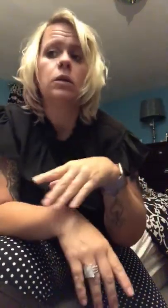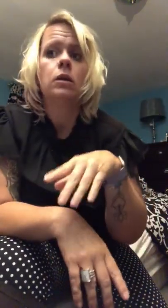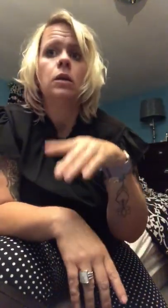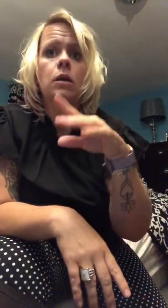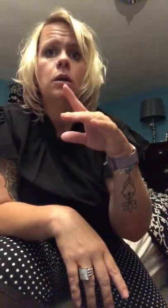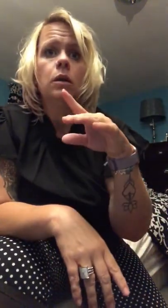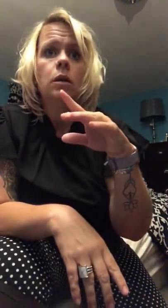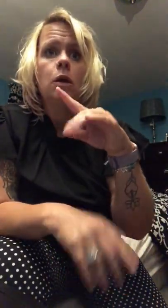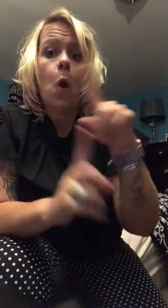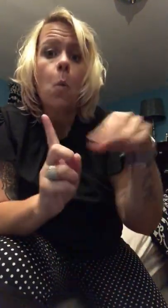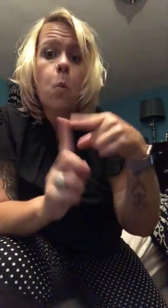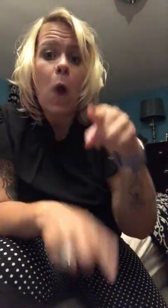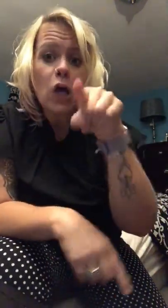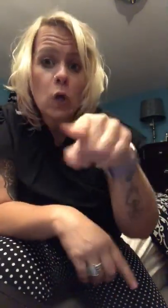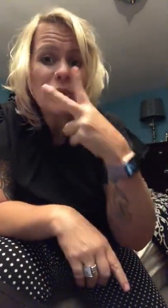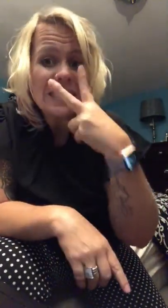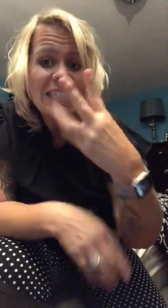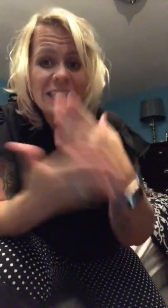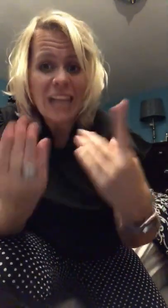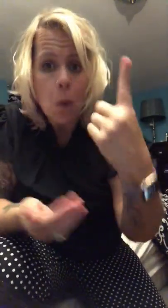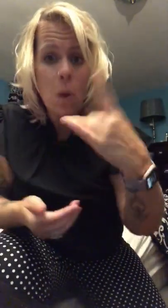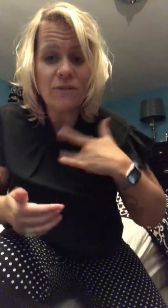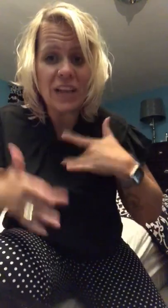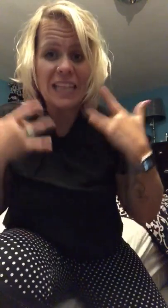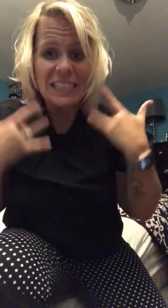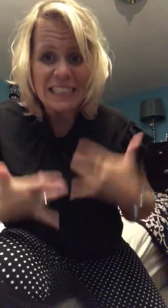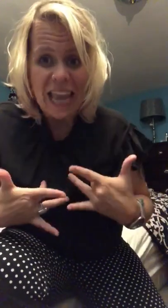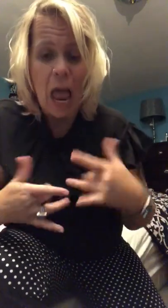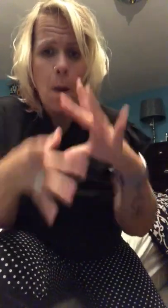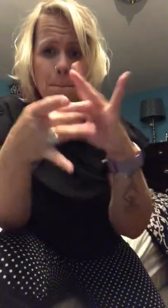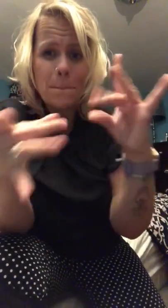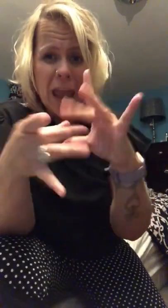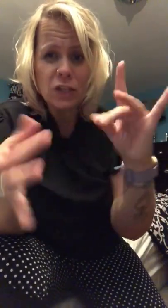When you see someone is down and you mention that